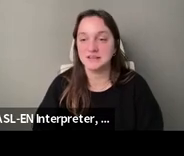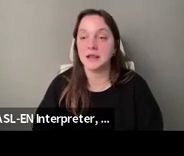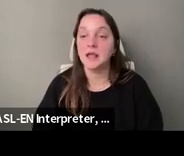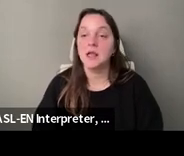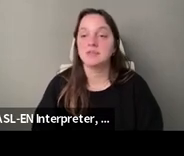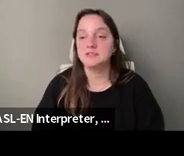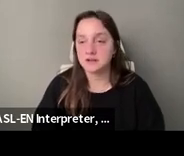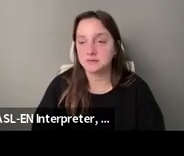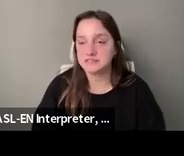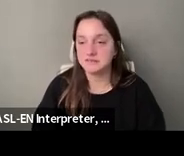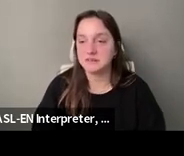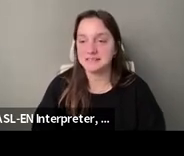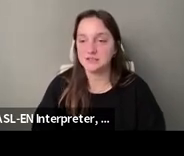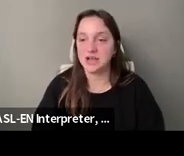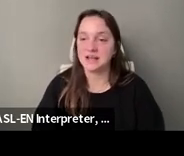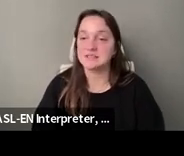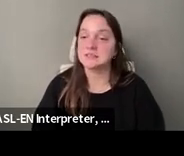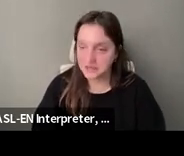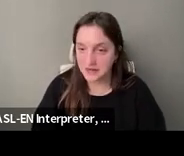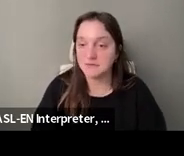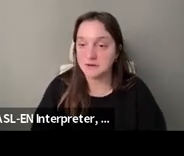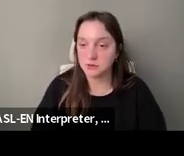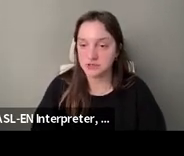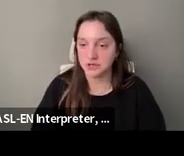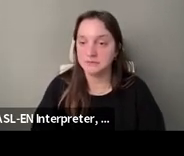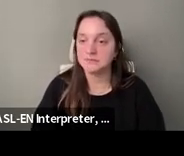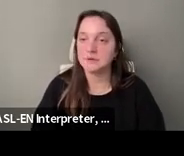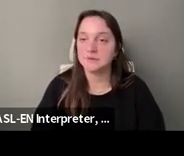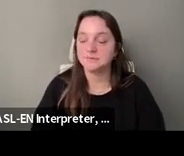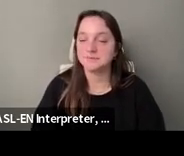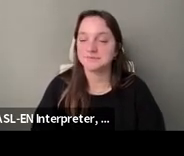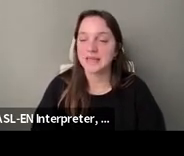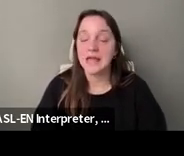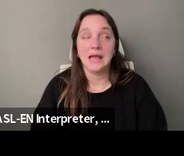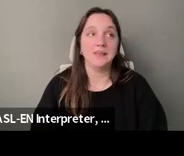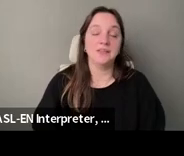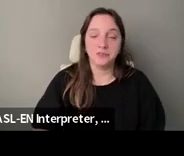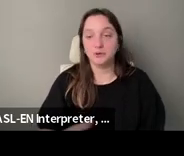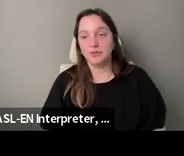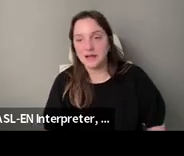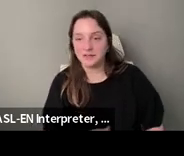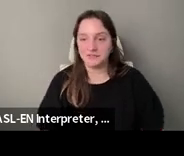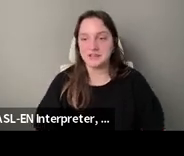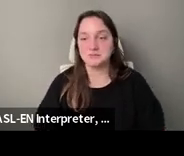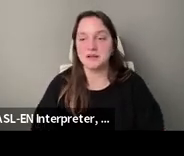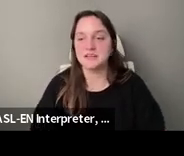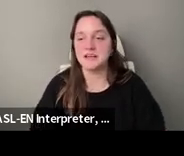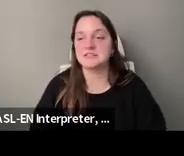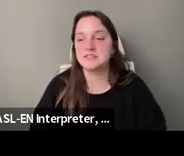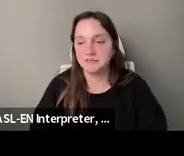because of the interpret process language misunderstanding, the